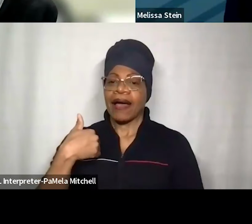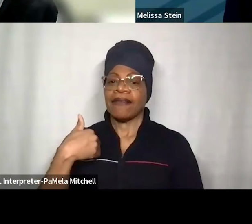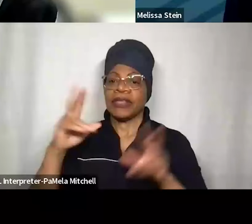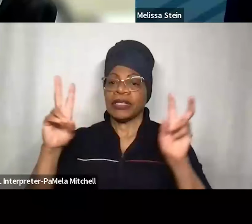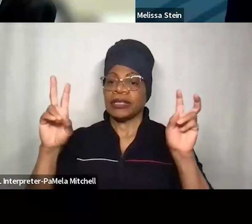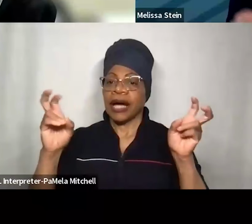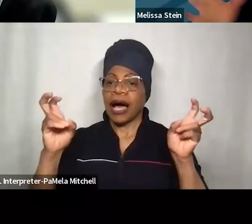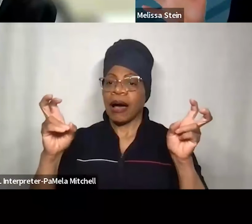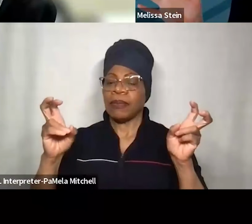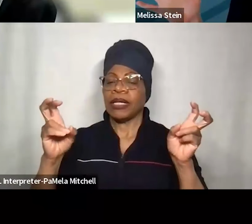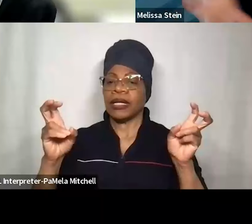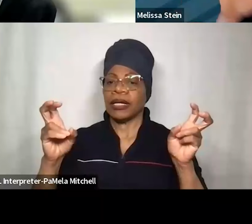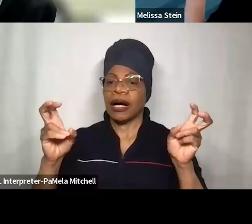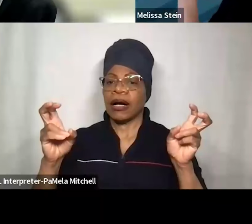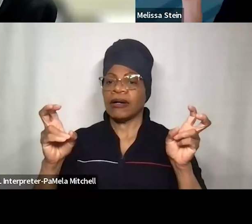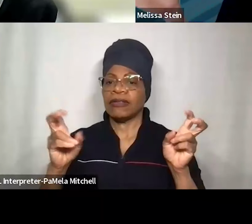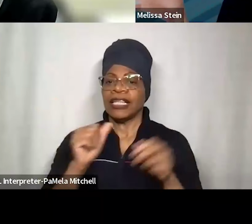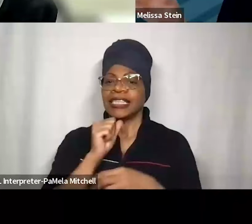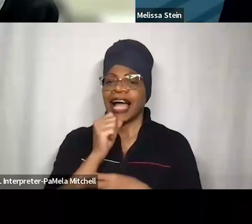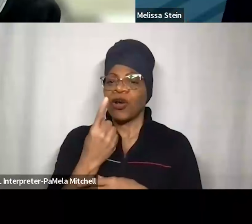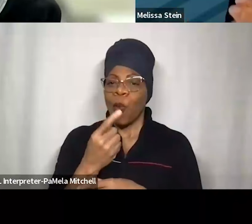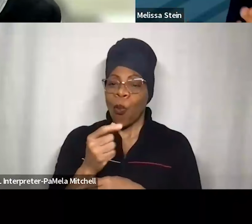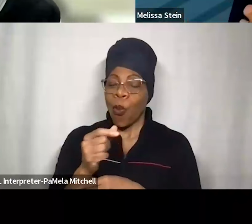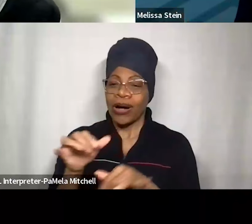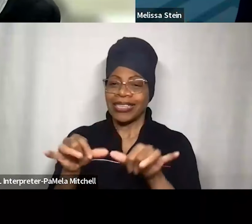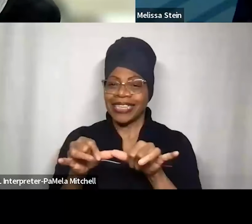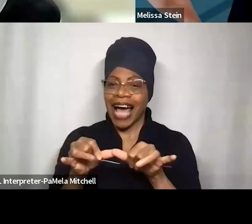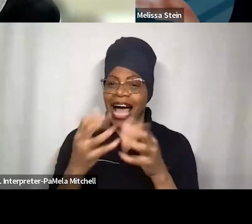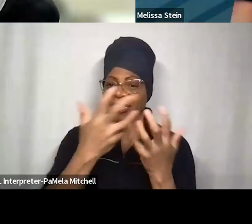there's not one size fit all kind of assessment or screening tool.